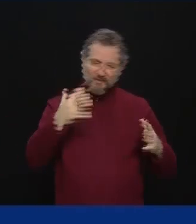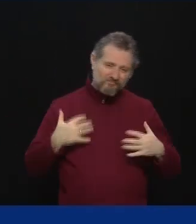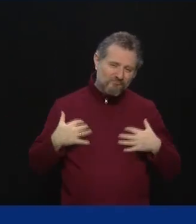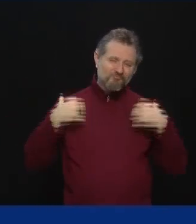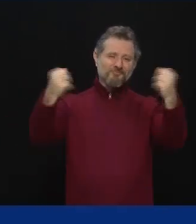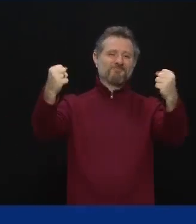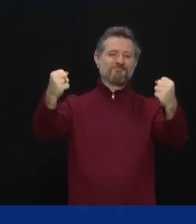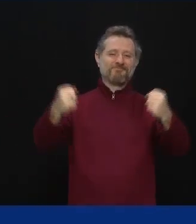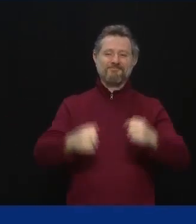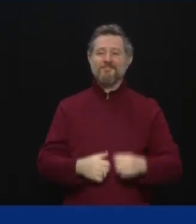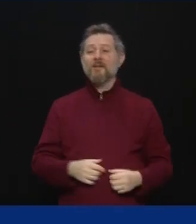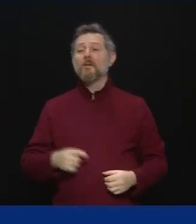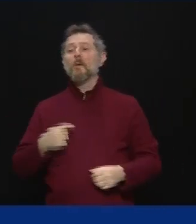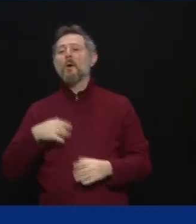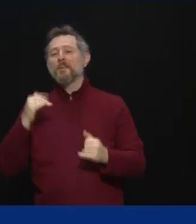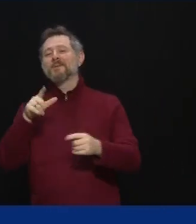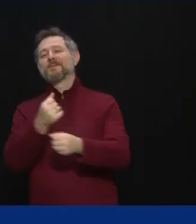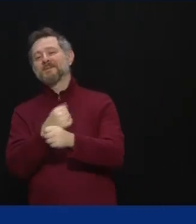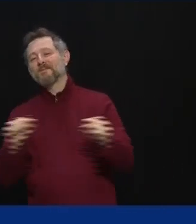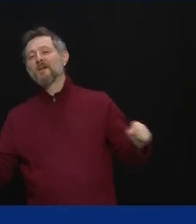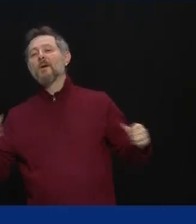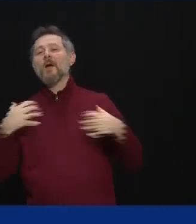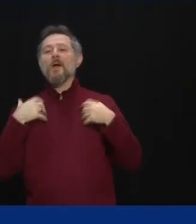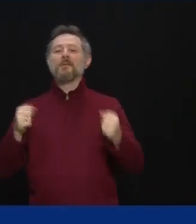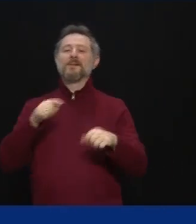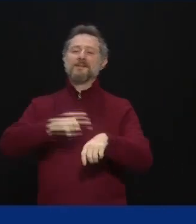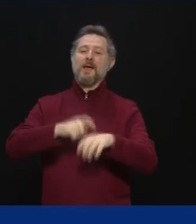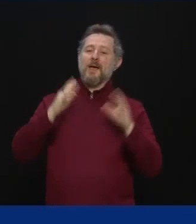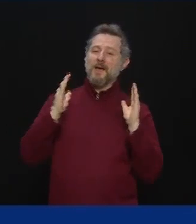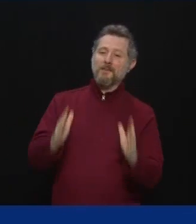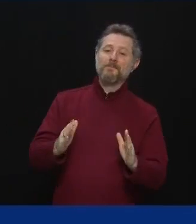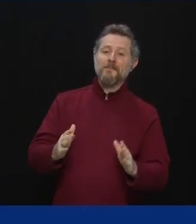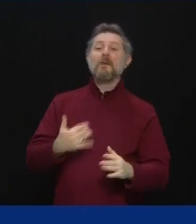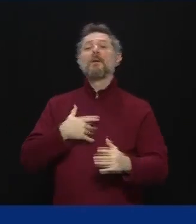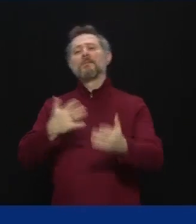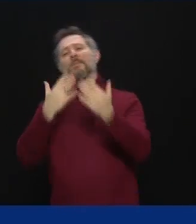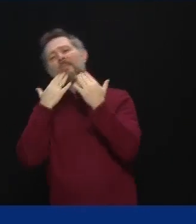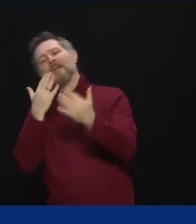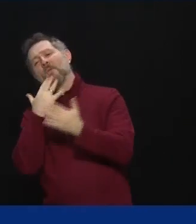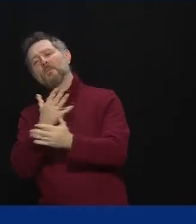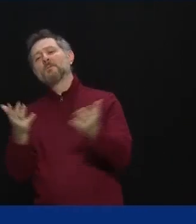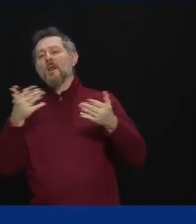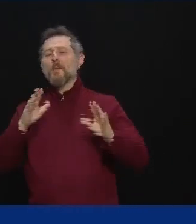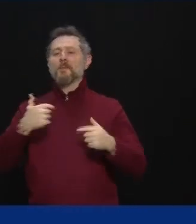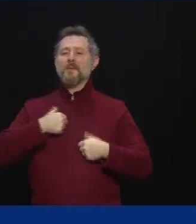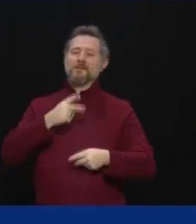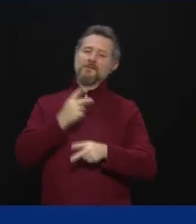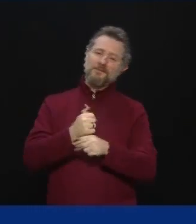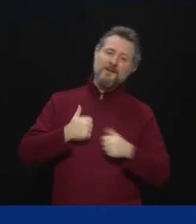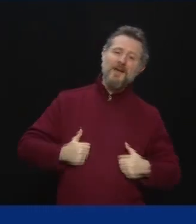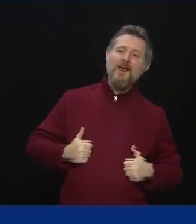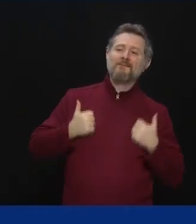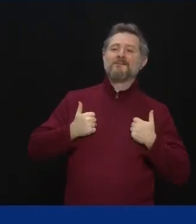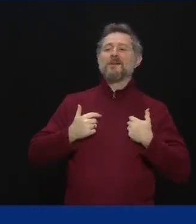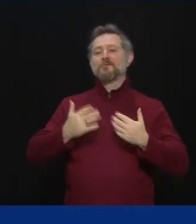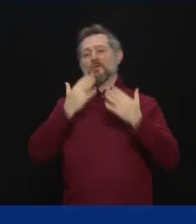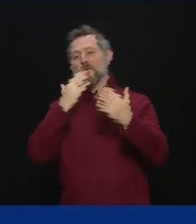NEW YORKERS, I BELIEVE WE WILL GET THROUGH THIS. WE WILL GET THROUGH THIS STRONGER.